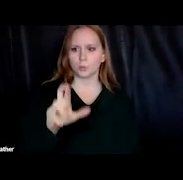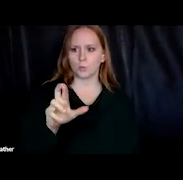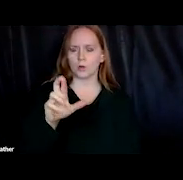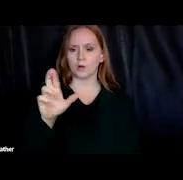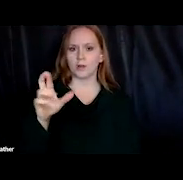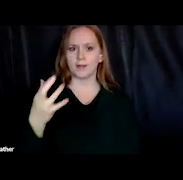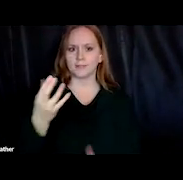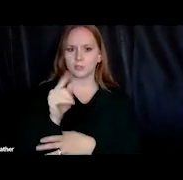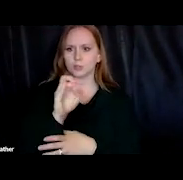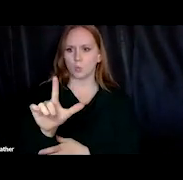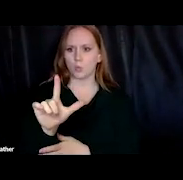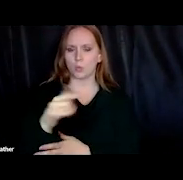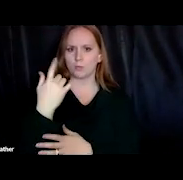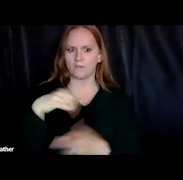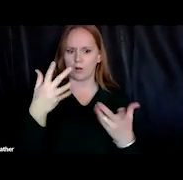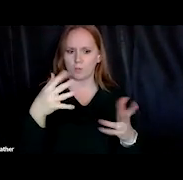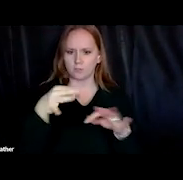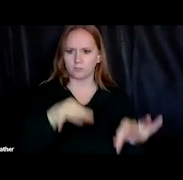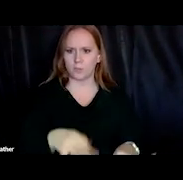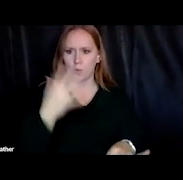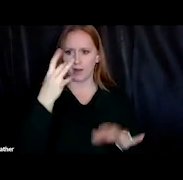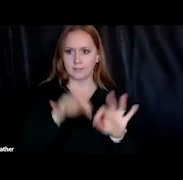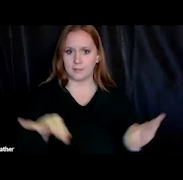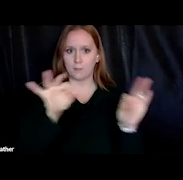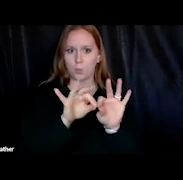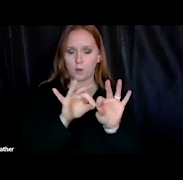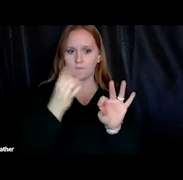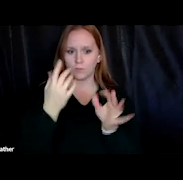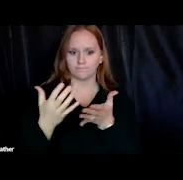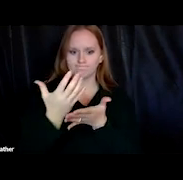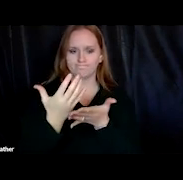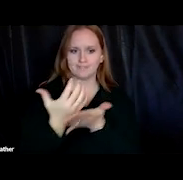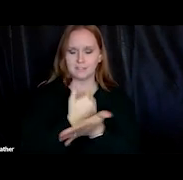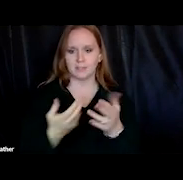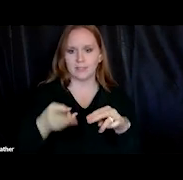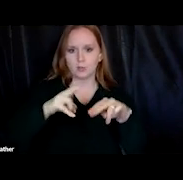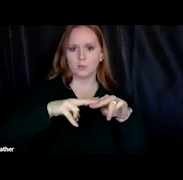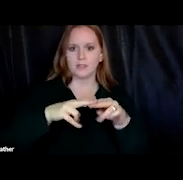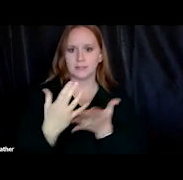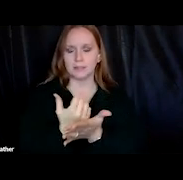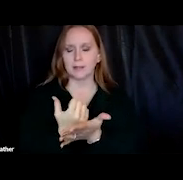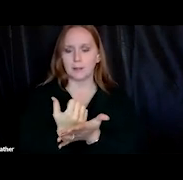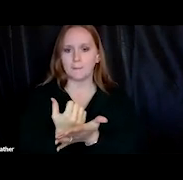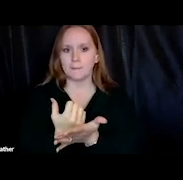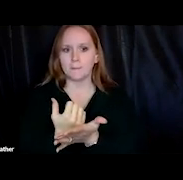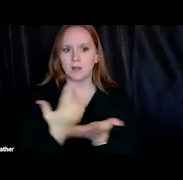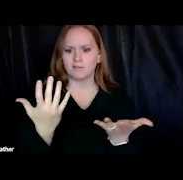about why it's important to increase income, right? But what might be the benefit of utilizing, you know, a tool like SOAR, right?